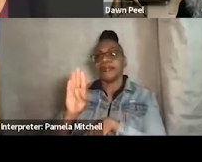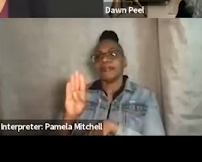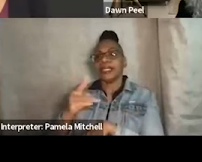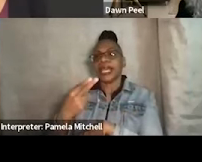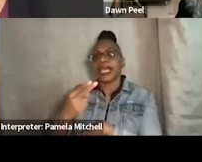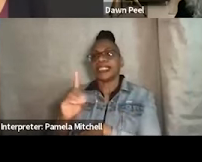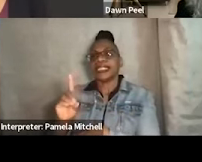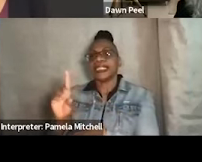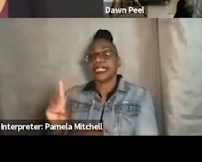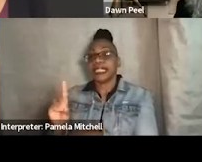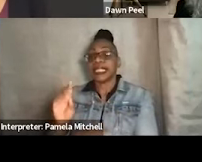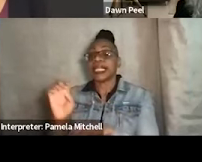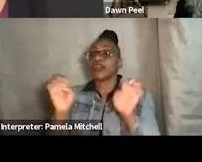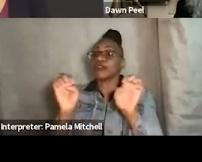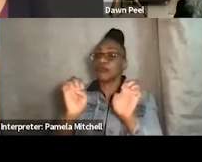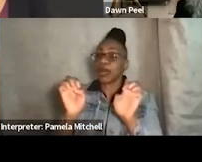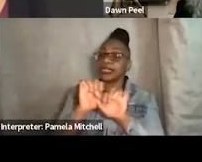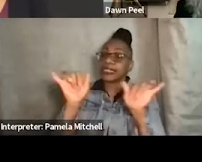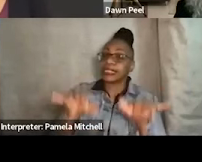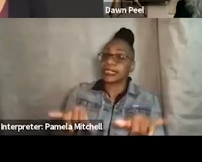which includes implementation of 988.